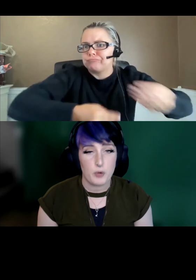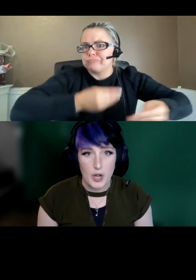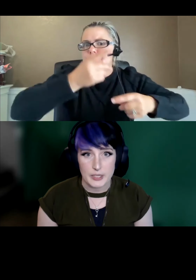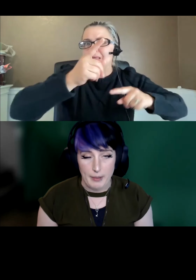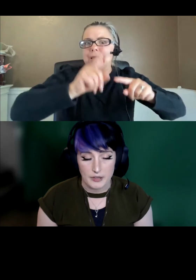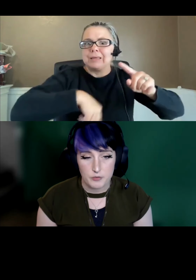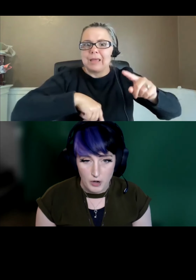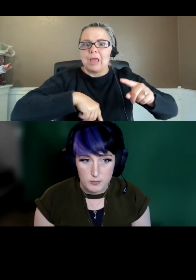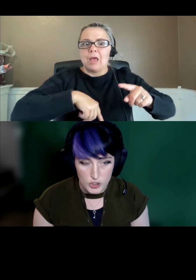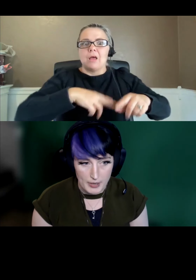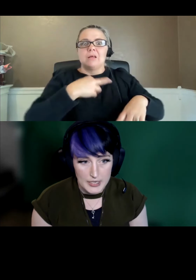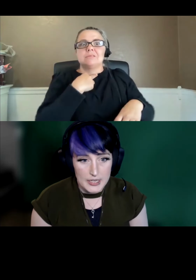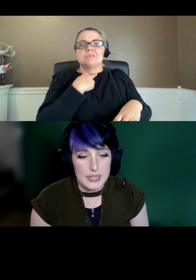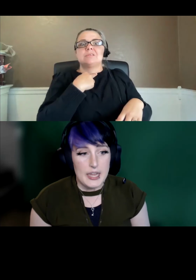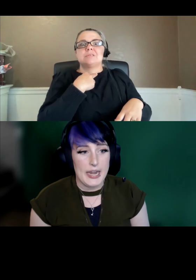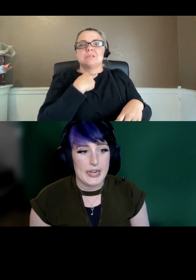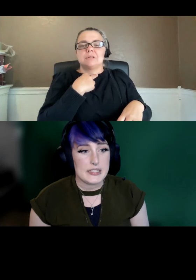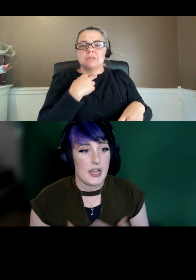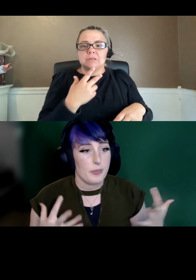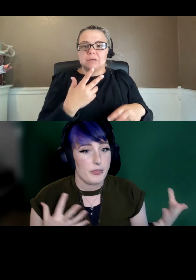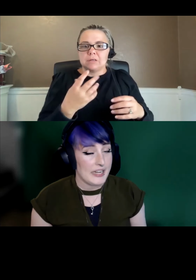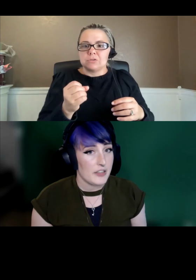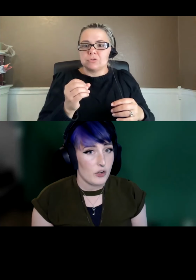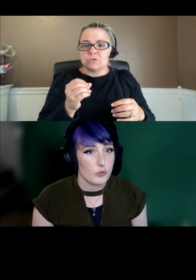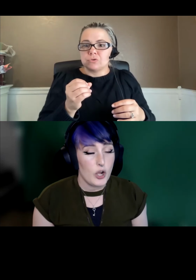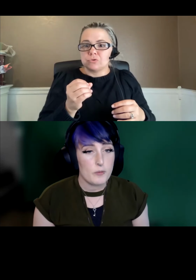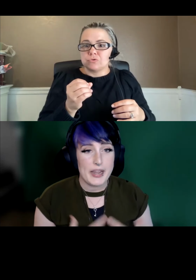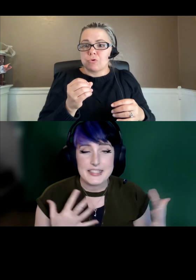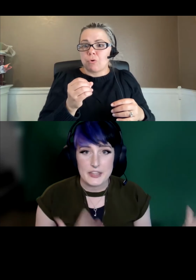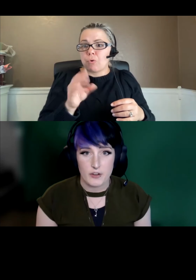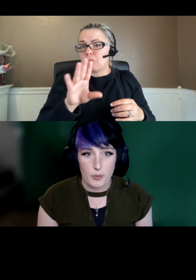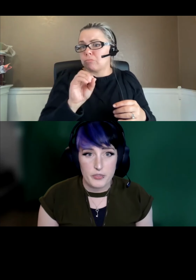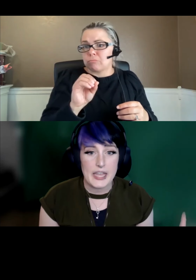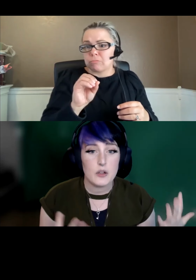a project back from shipping. And they had done their own code base, they did their own thing,